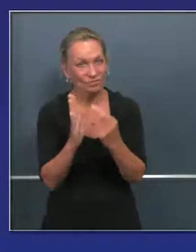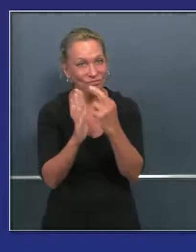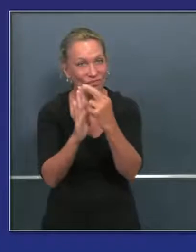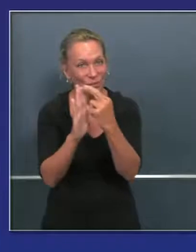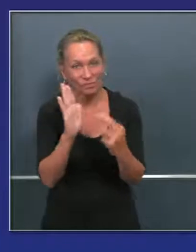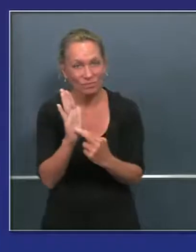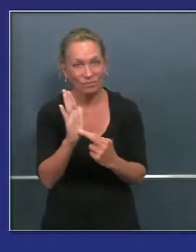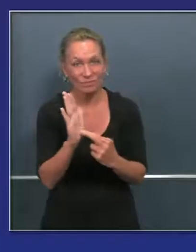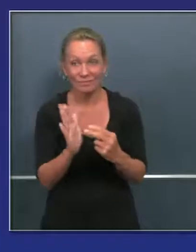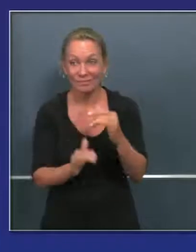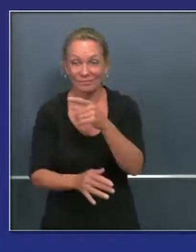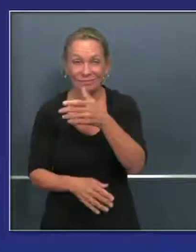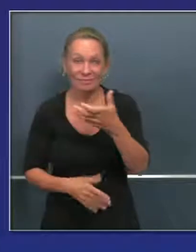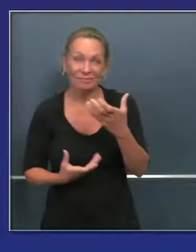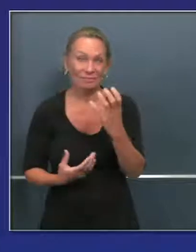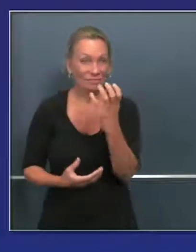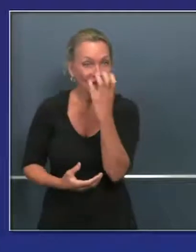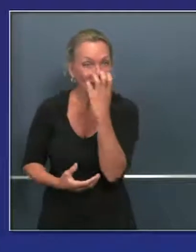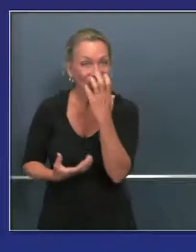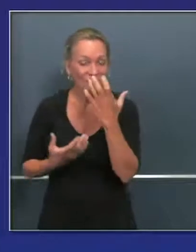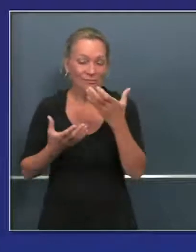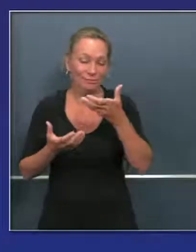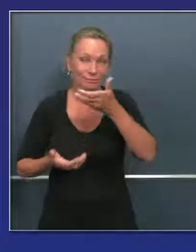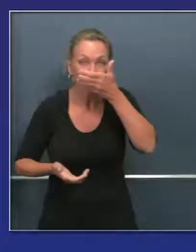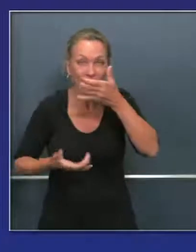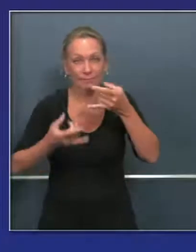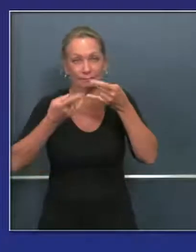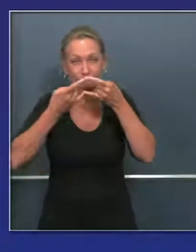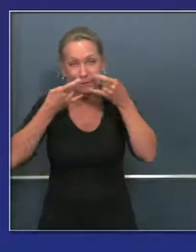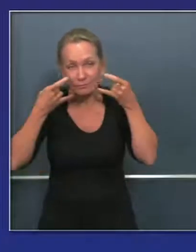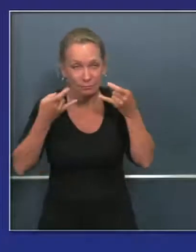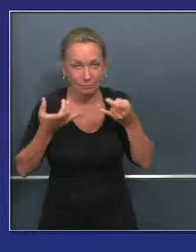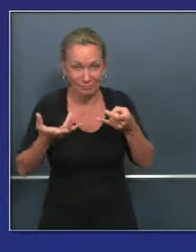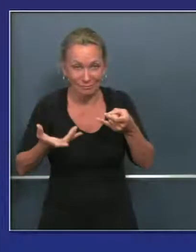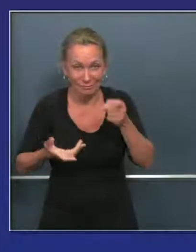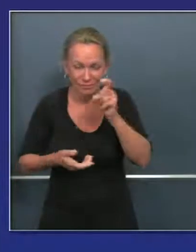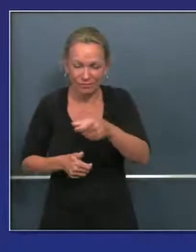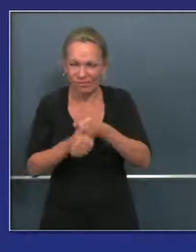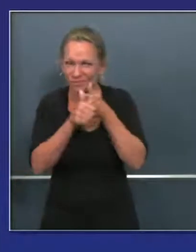protect not only your workers but to protect your customers we will be stepping up our enforcement